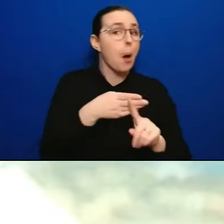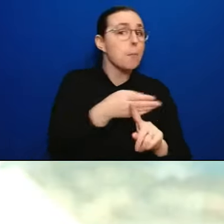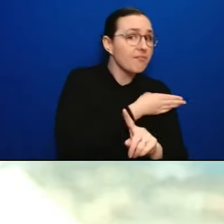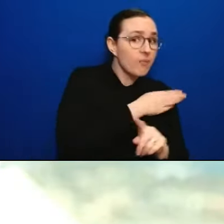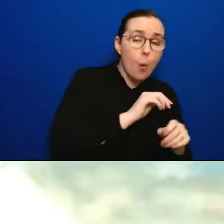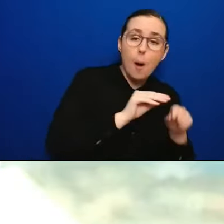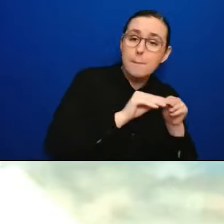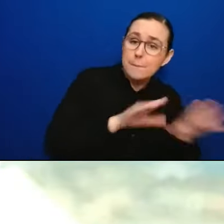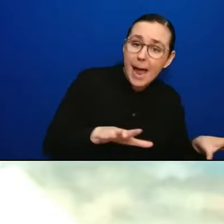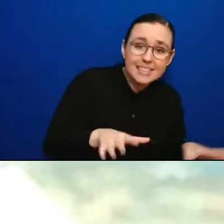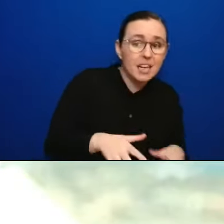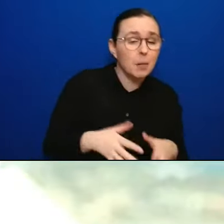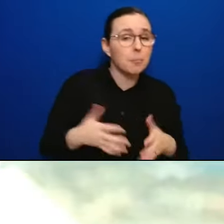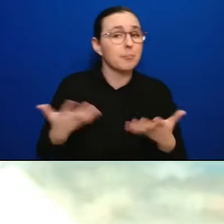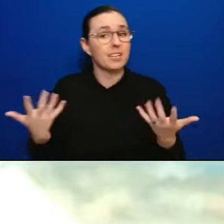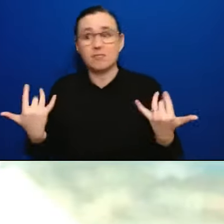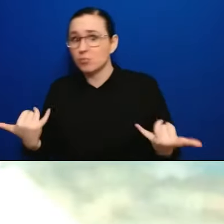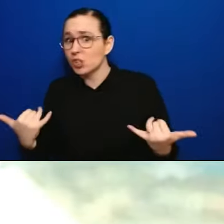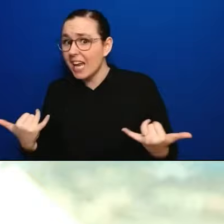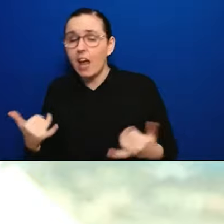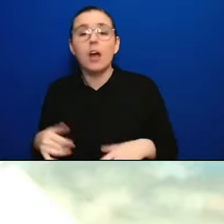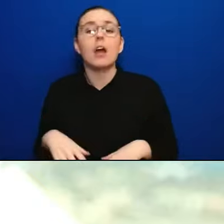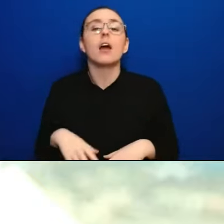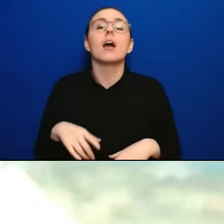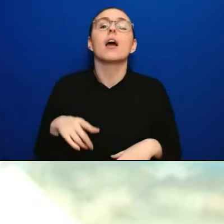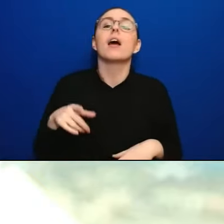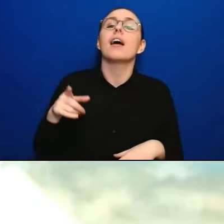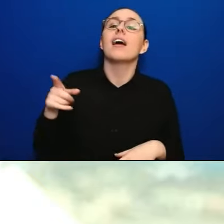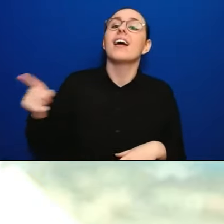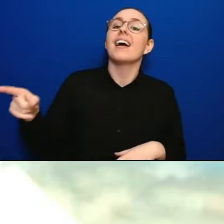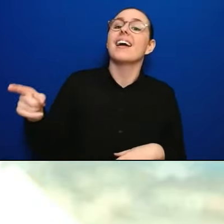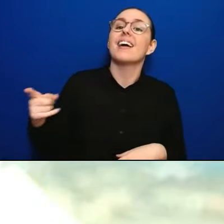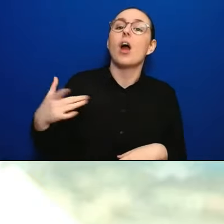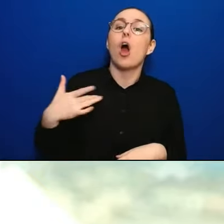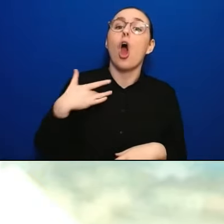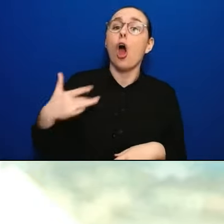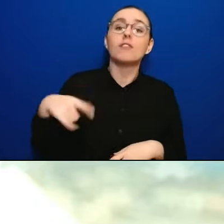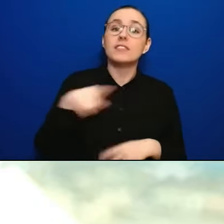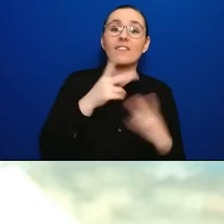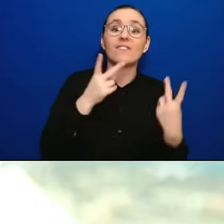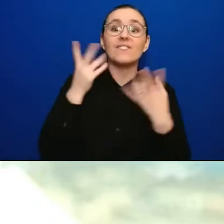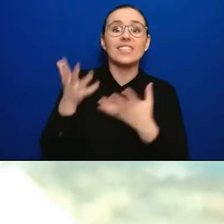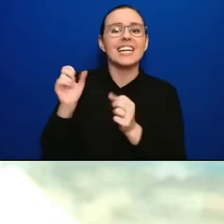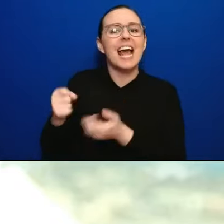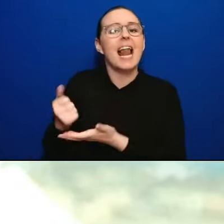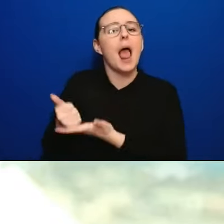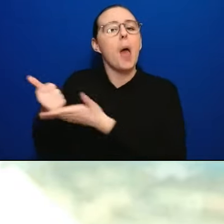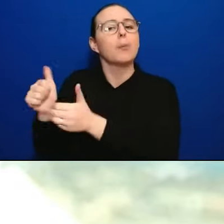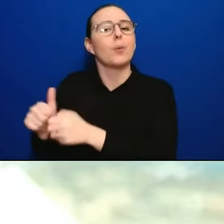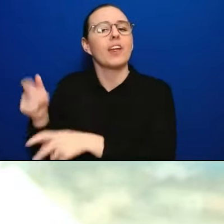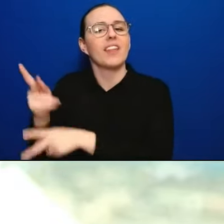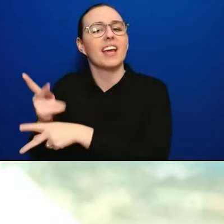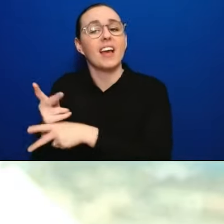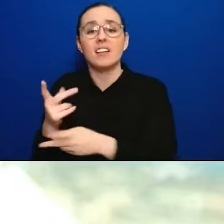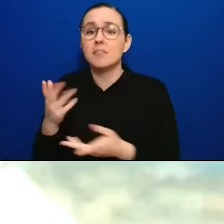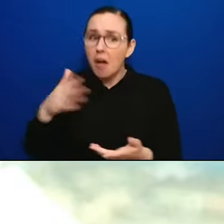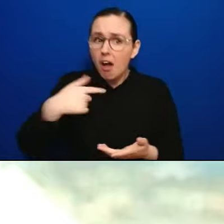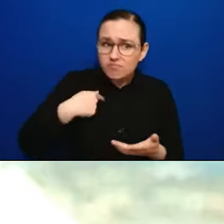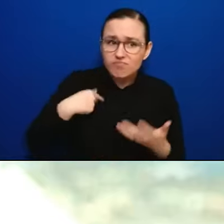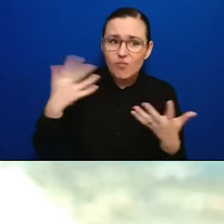individual cases. What happens and what happens frequently and this is before the pandemic and now is visitors frequently help with